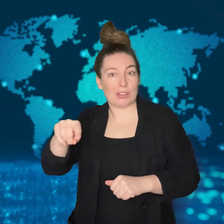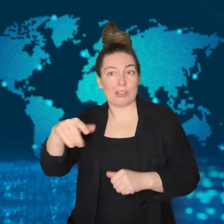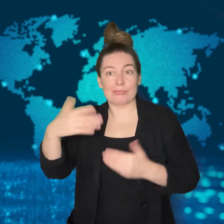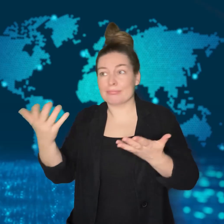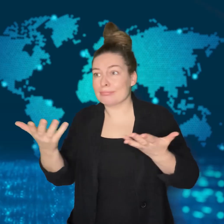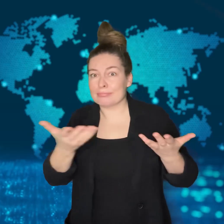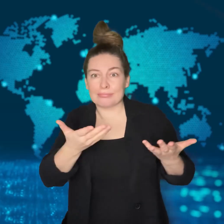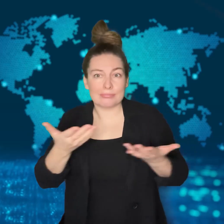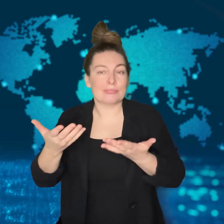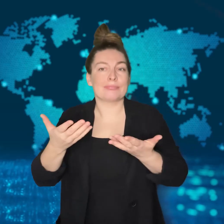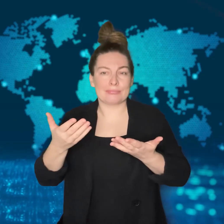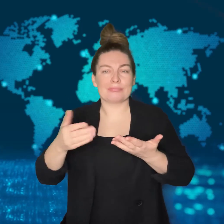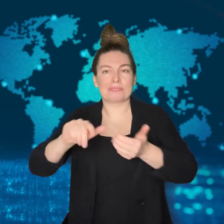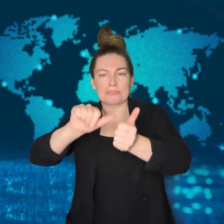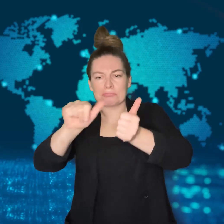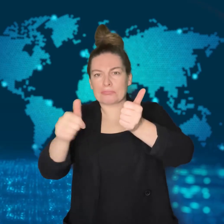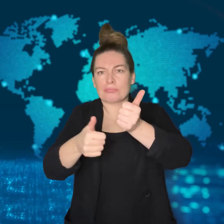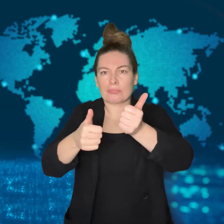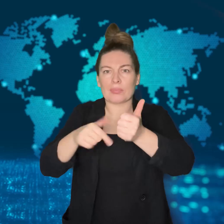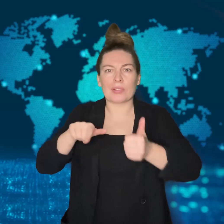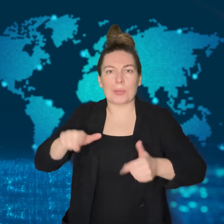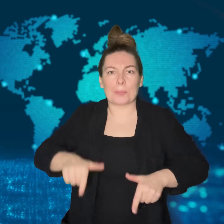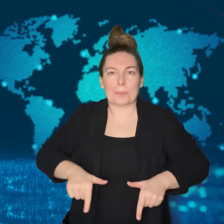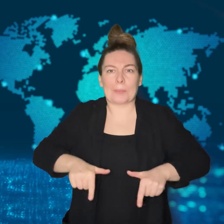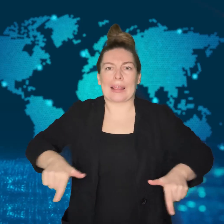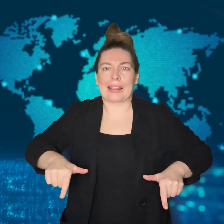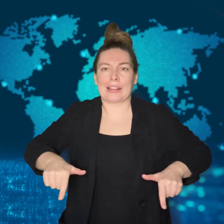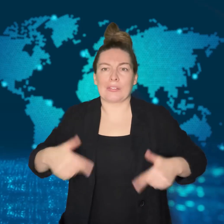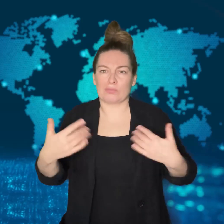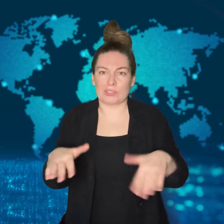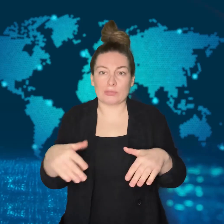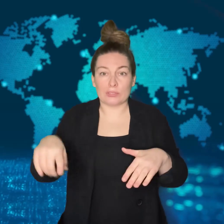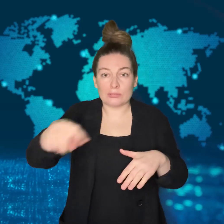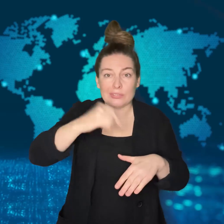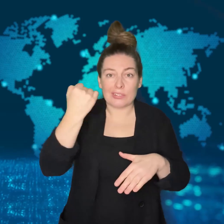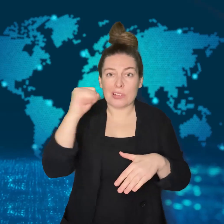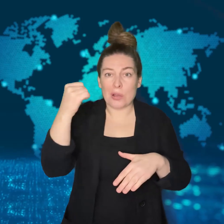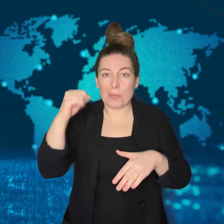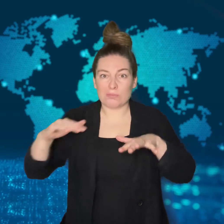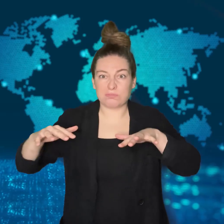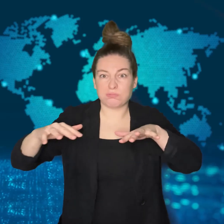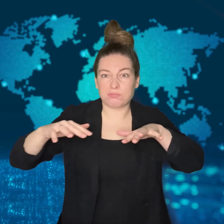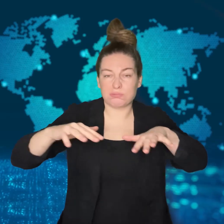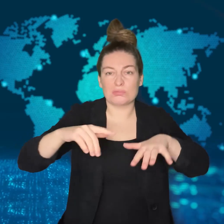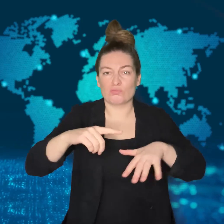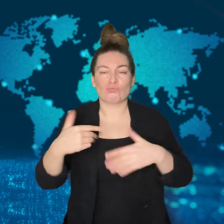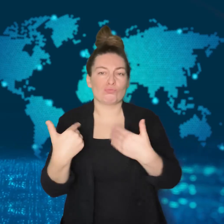Both police and soldiers fled from the capital.